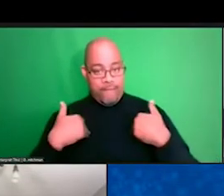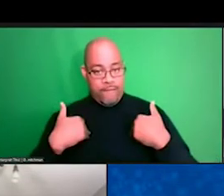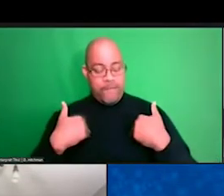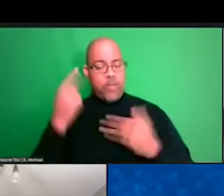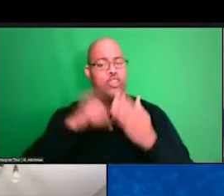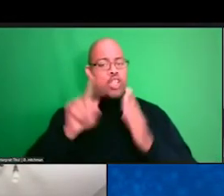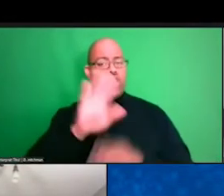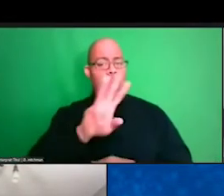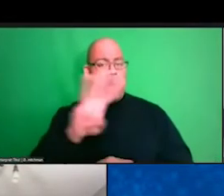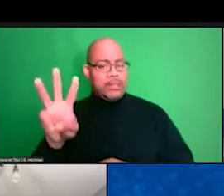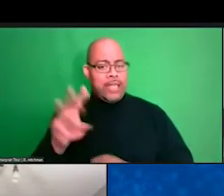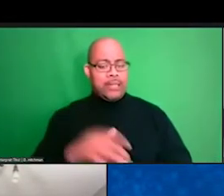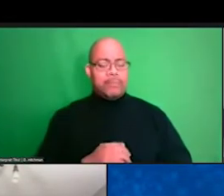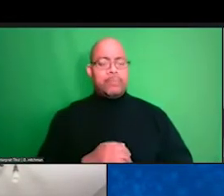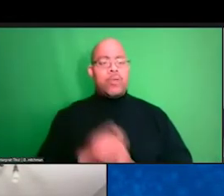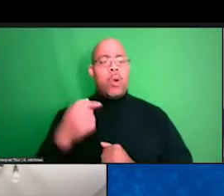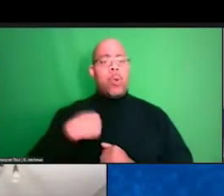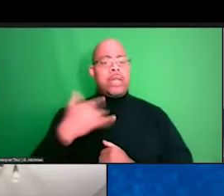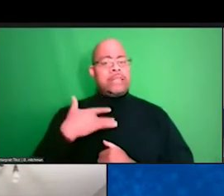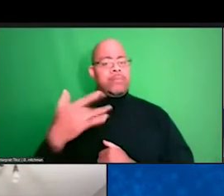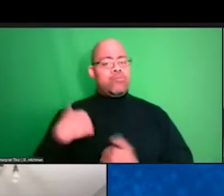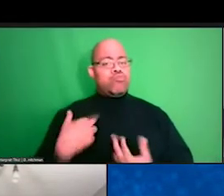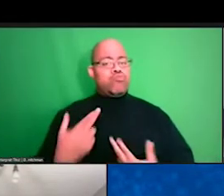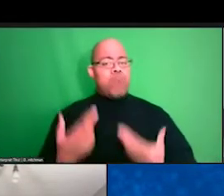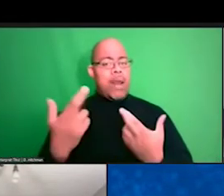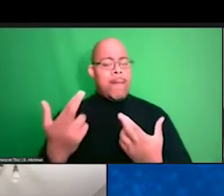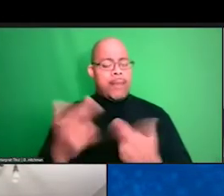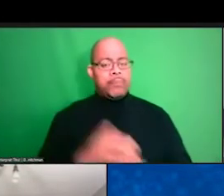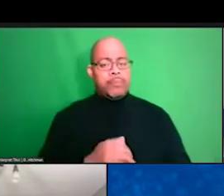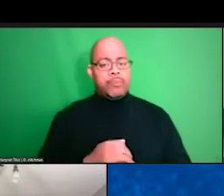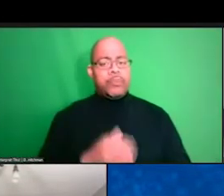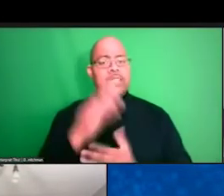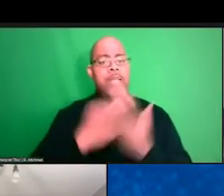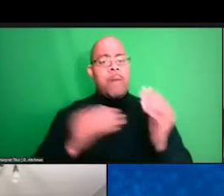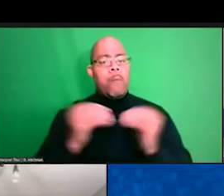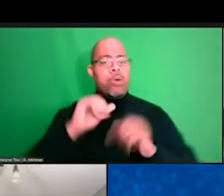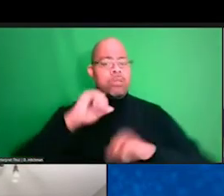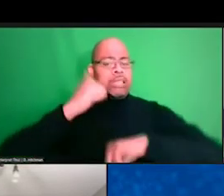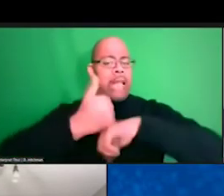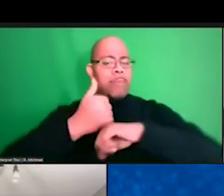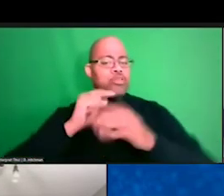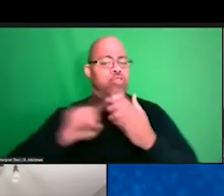websites. We would typically recommend some of the more established checkers like Wave